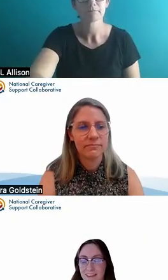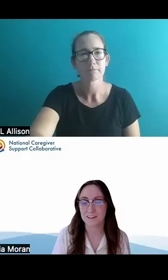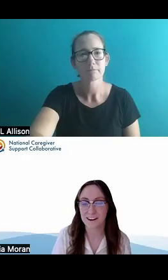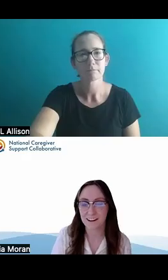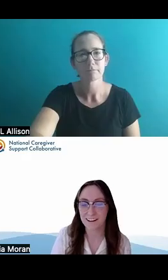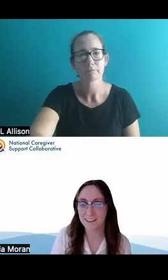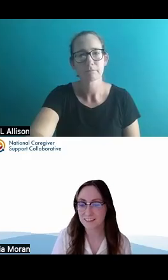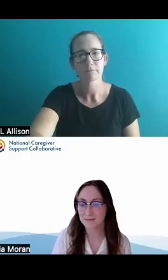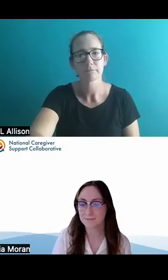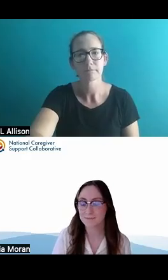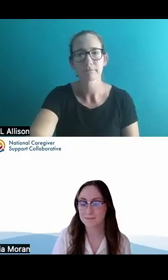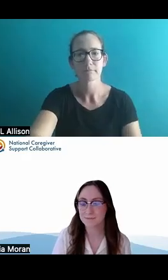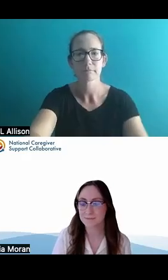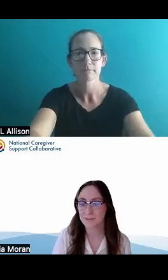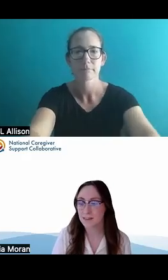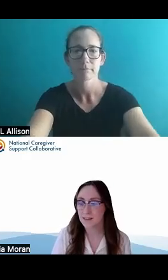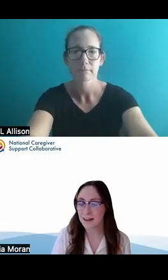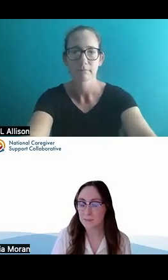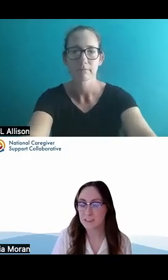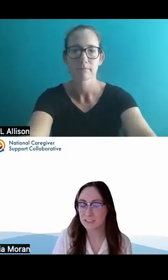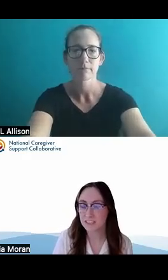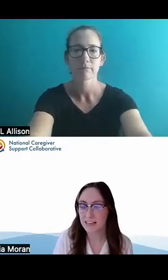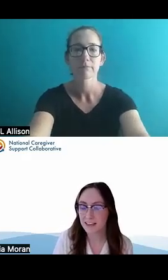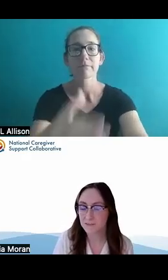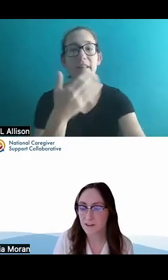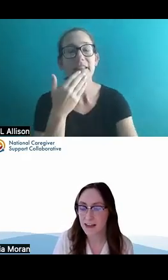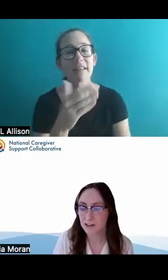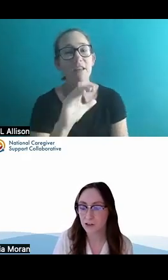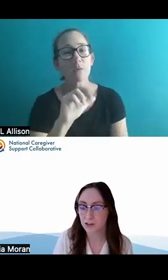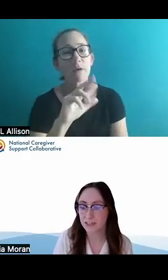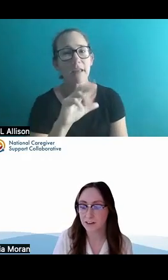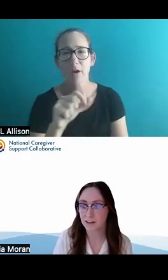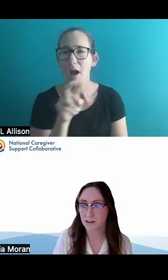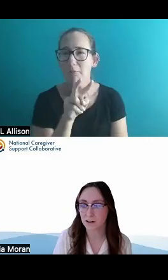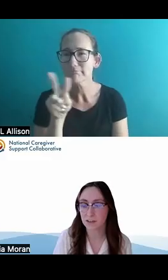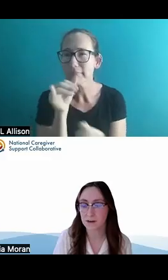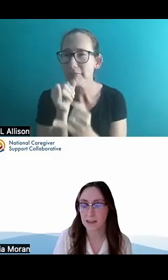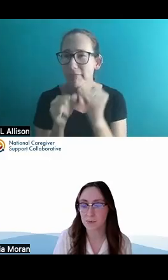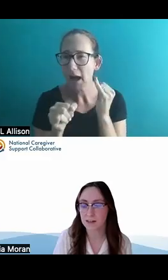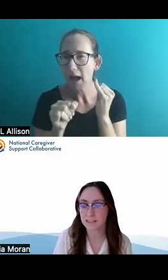Thank you Cara and I'm just taking a final look here in our Q&A box to